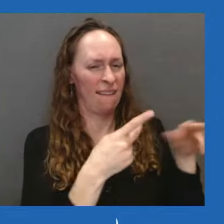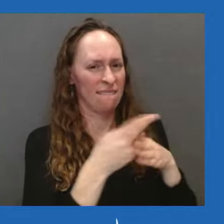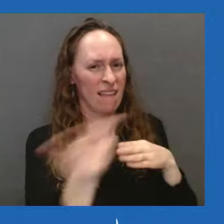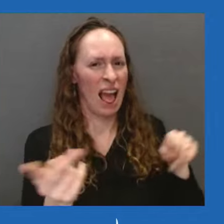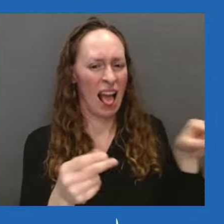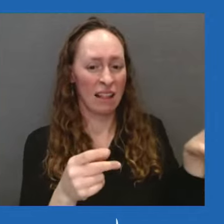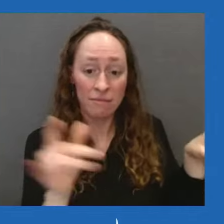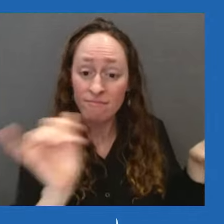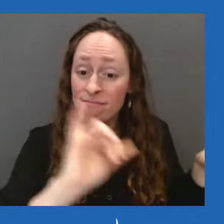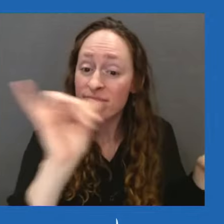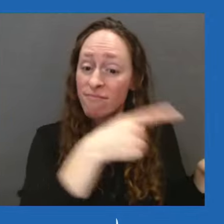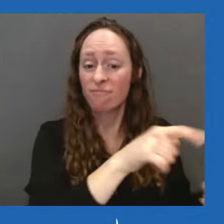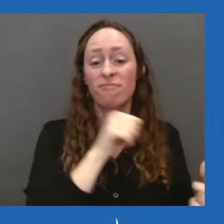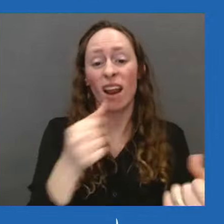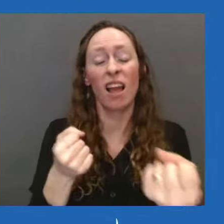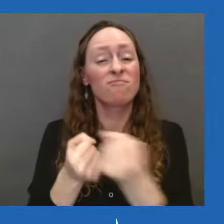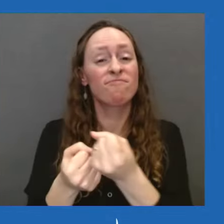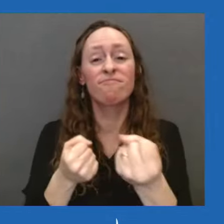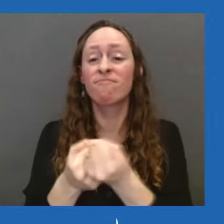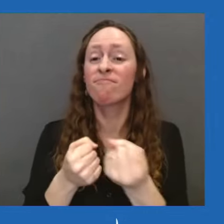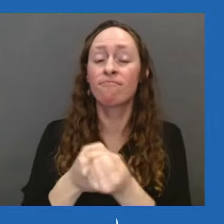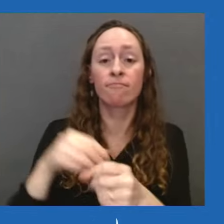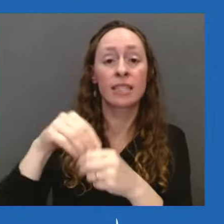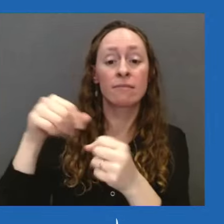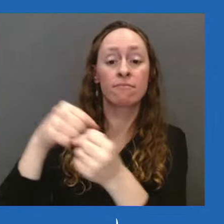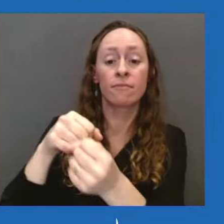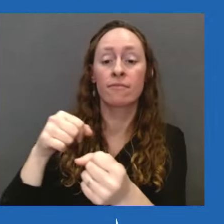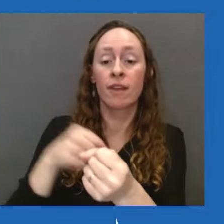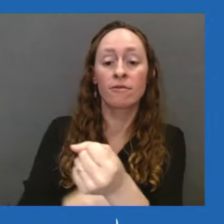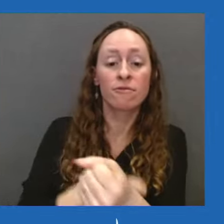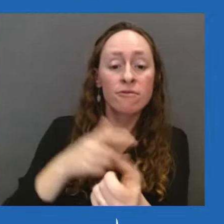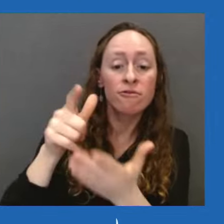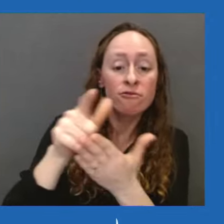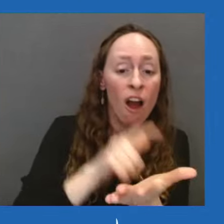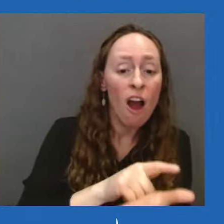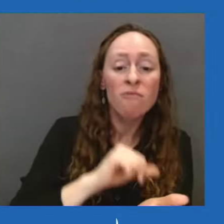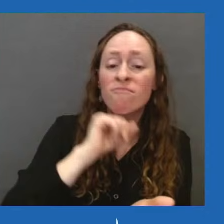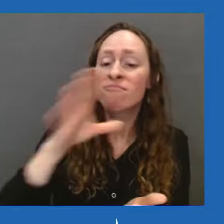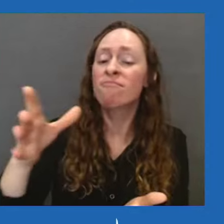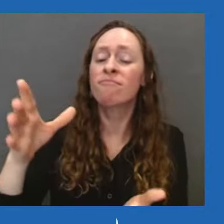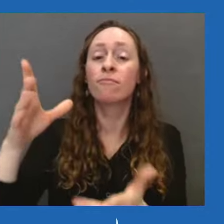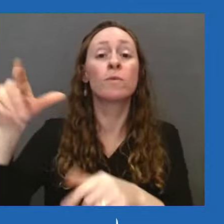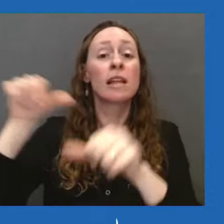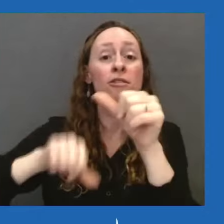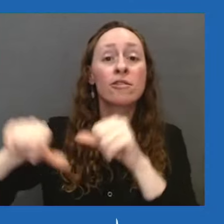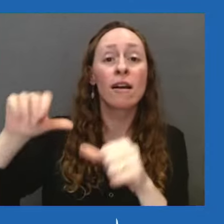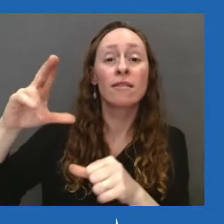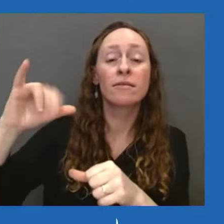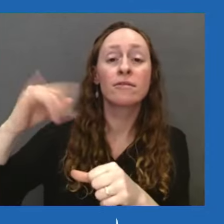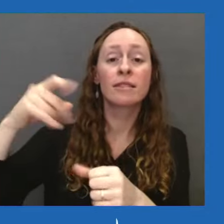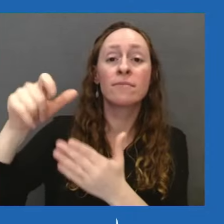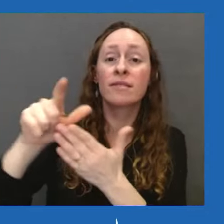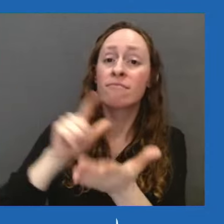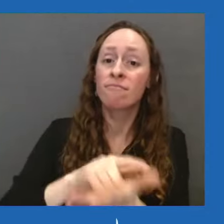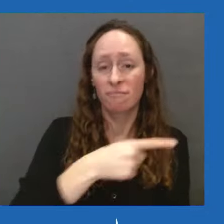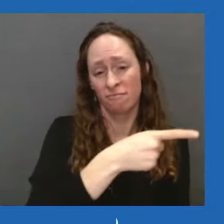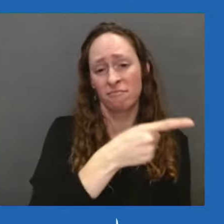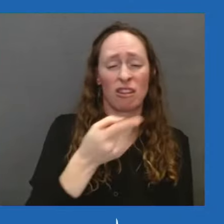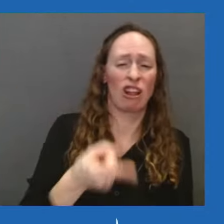she called it "garbage," a "scam." And as a matter of fact, the new Republican Speaker of the House,